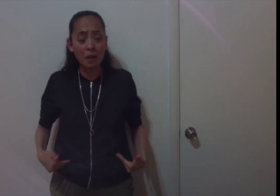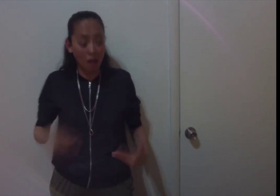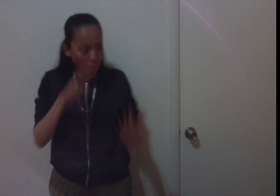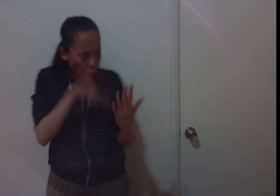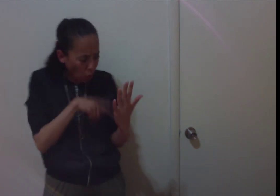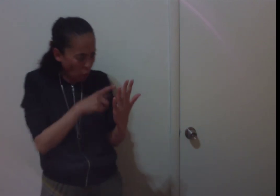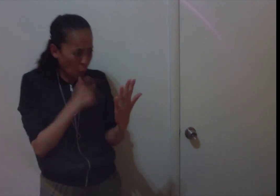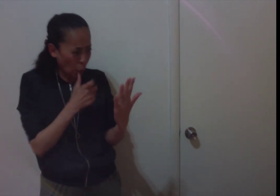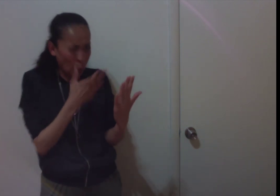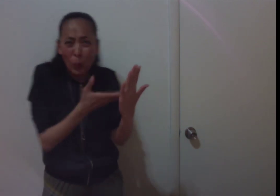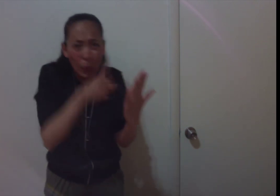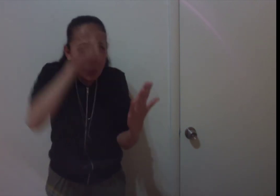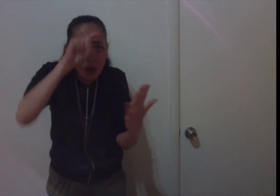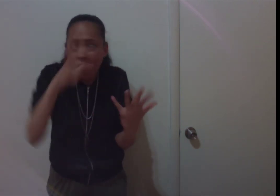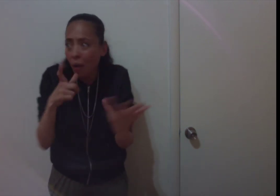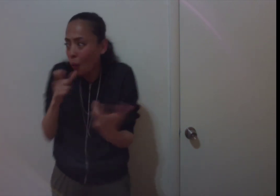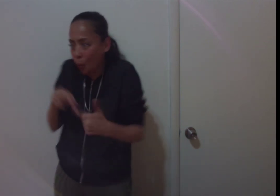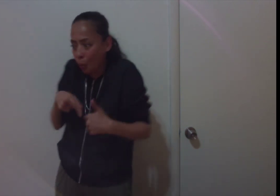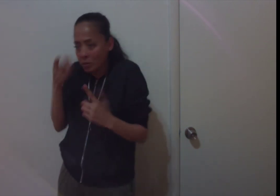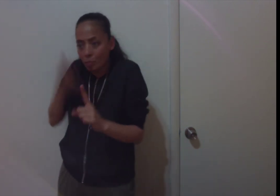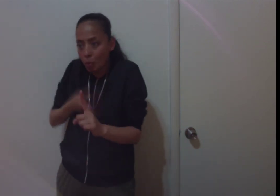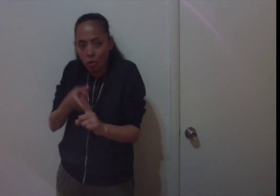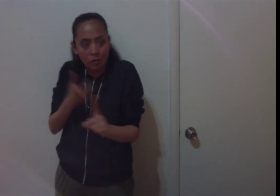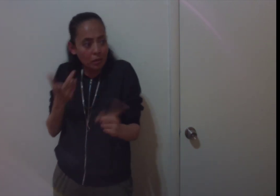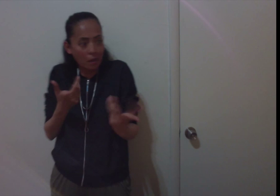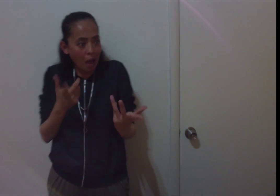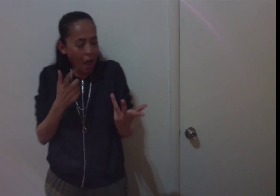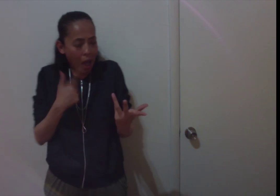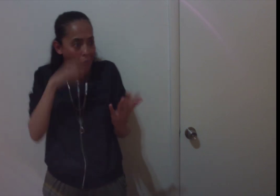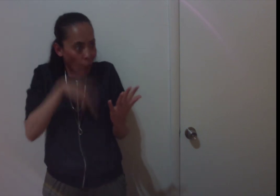I don’t even know this person. I still don’t know this person.